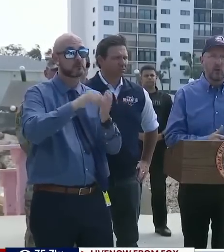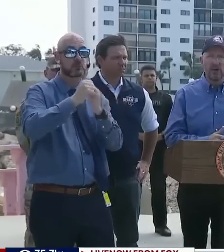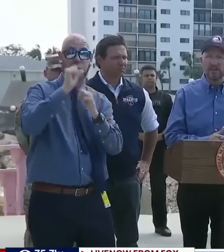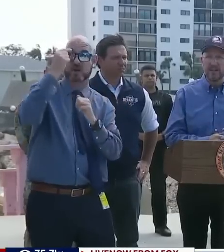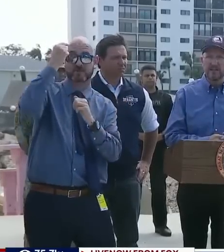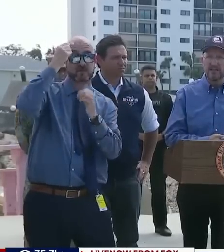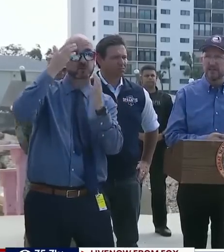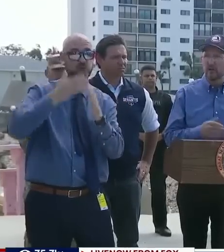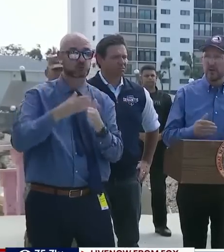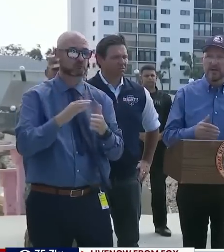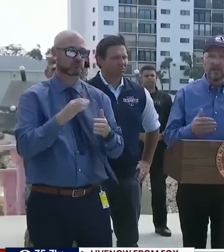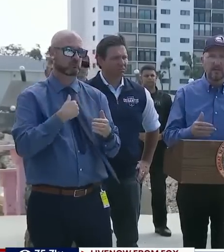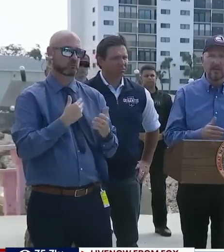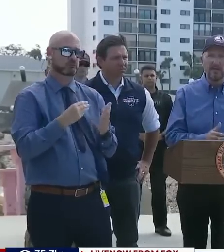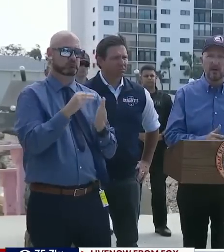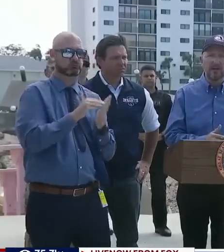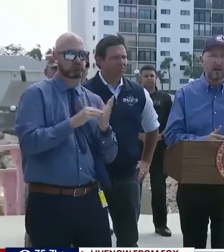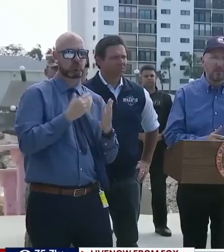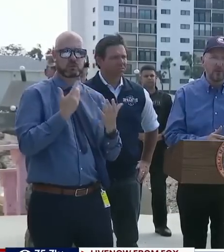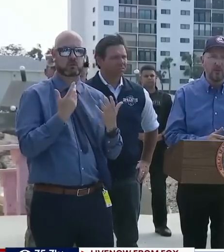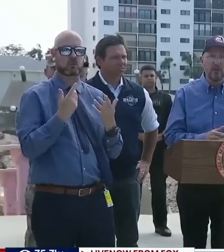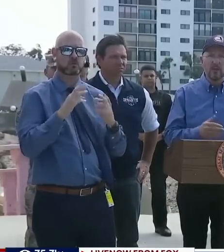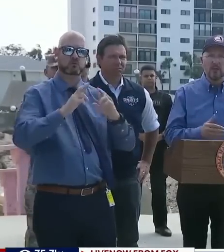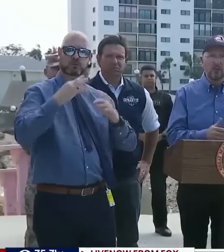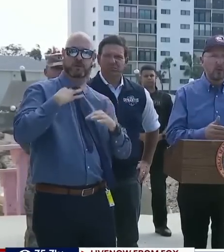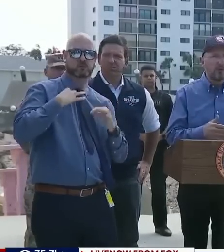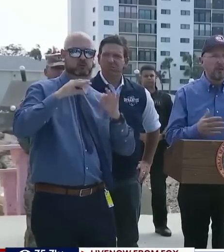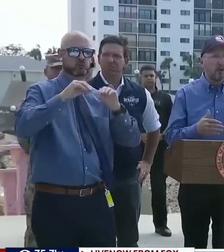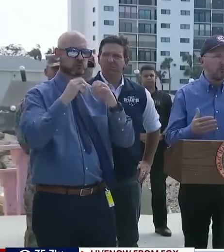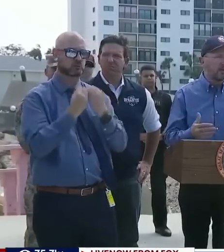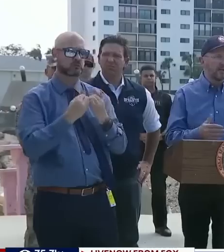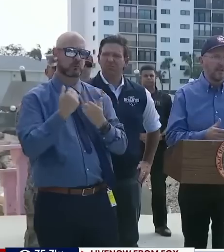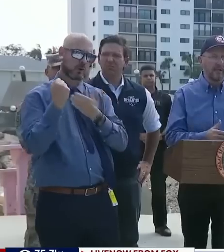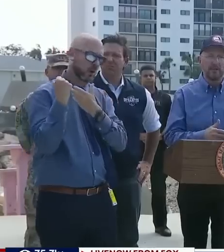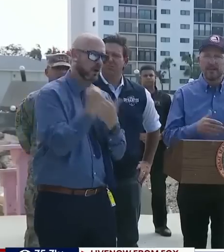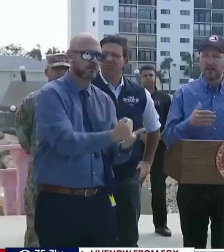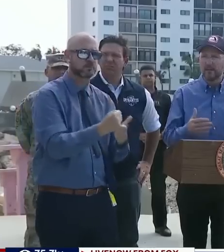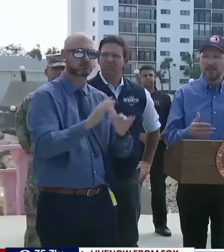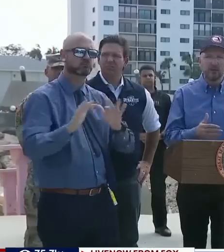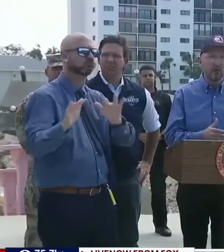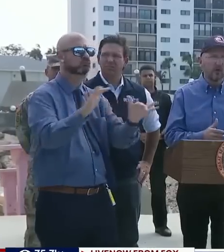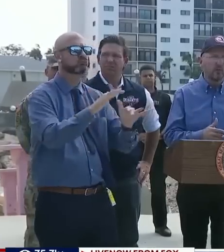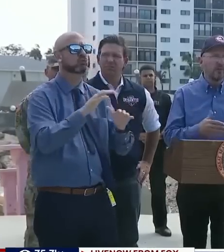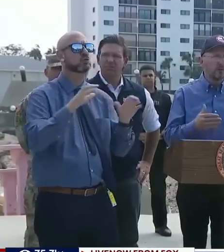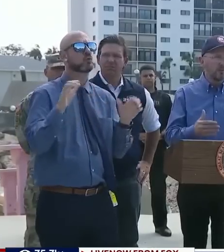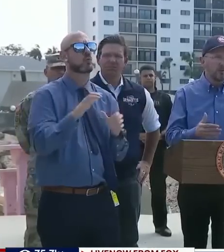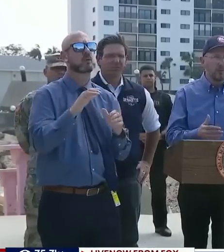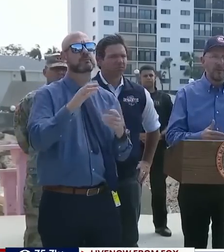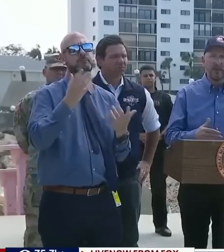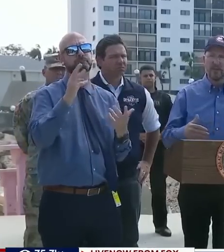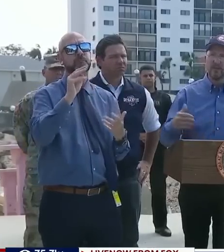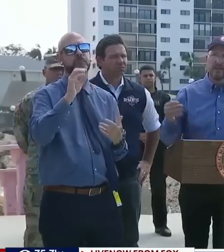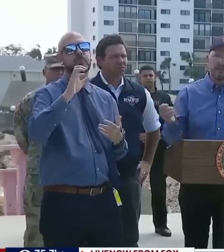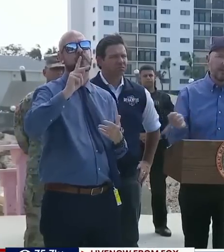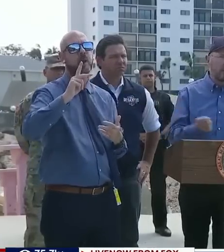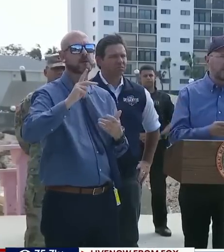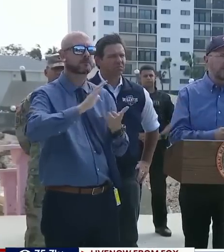is not going to make you whole all right? But again through the governor's leadership, we have volunteer organizations that are ready to come in here